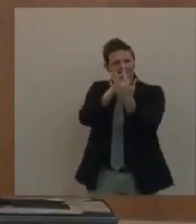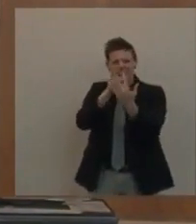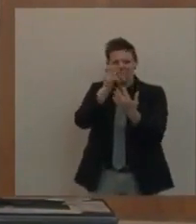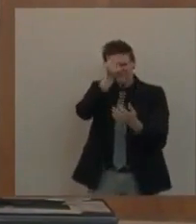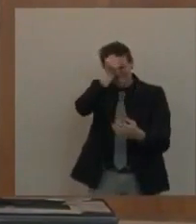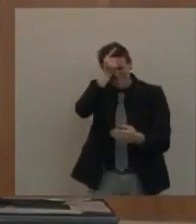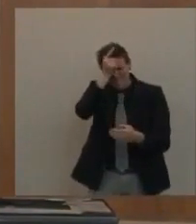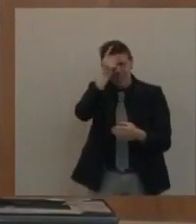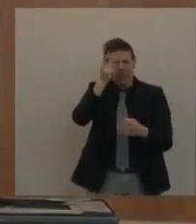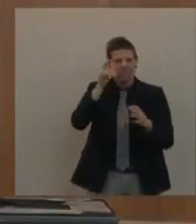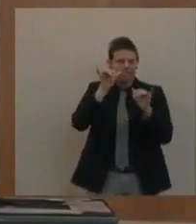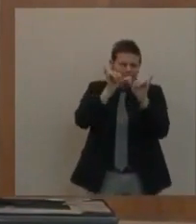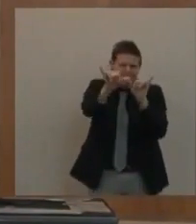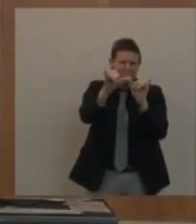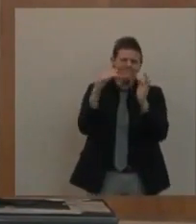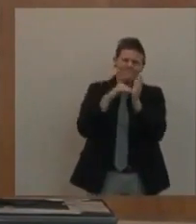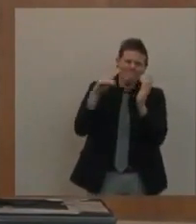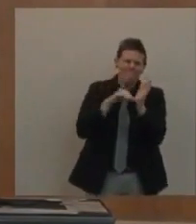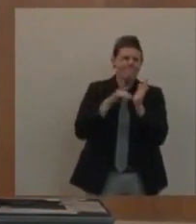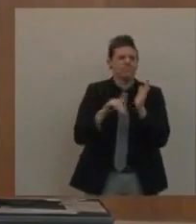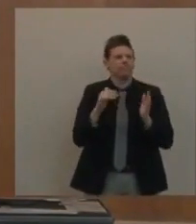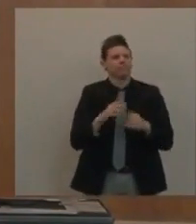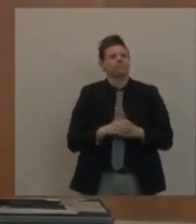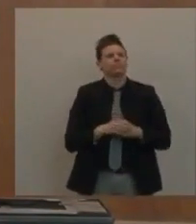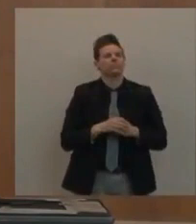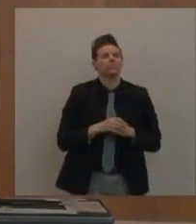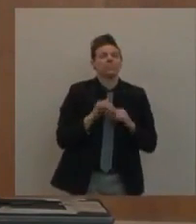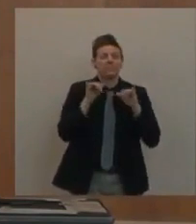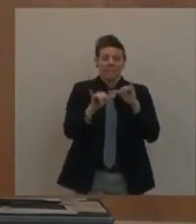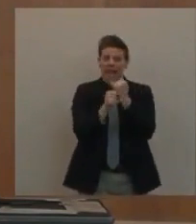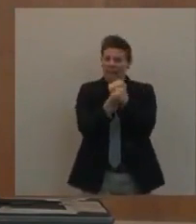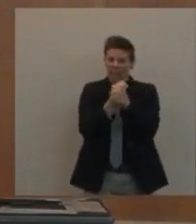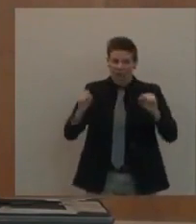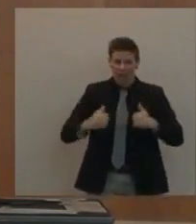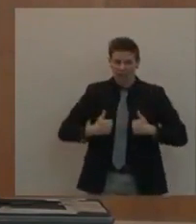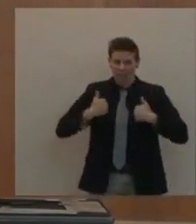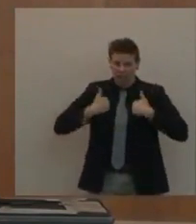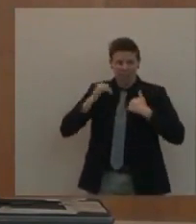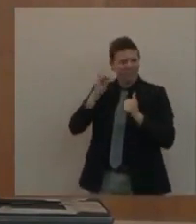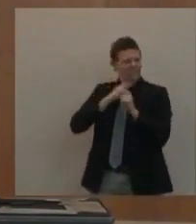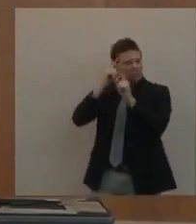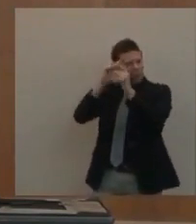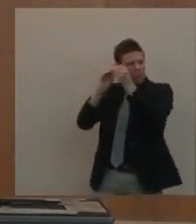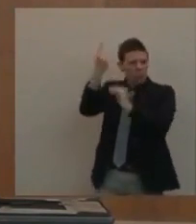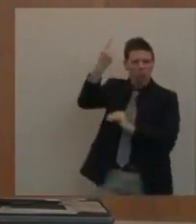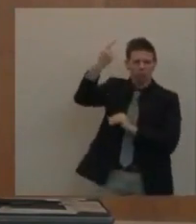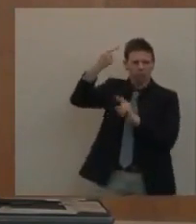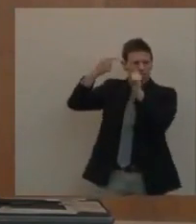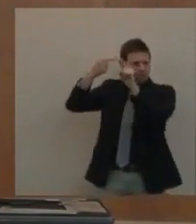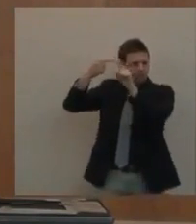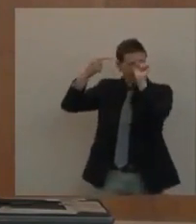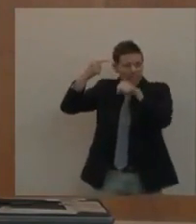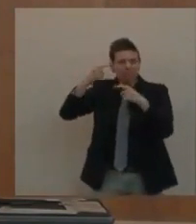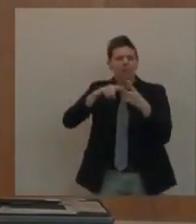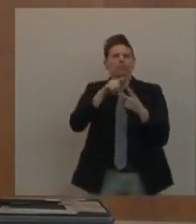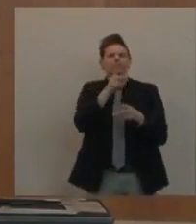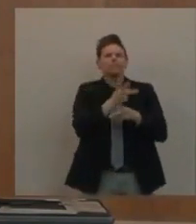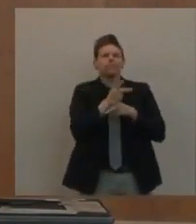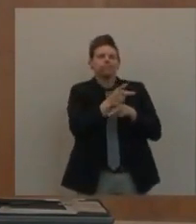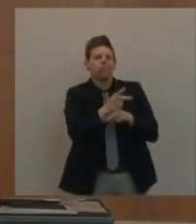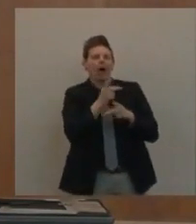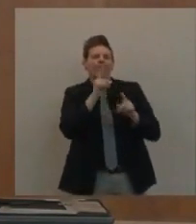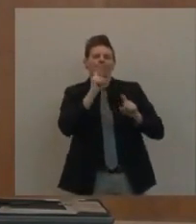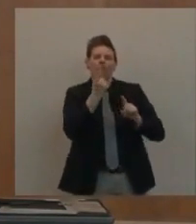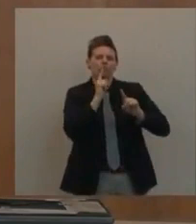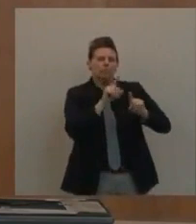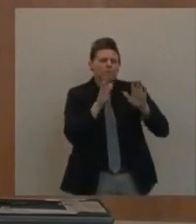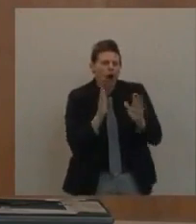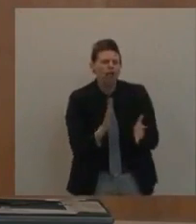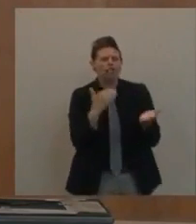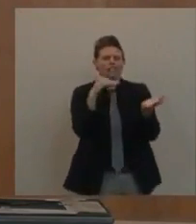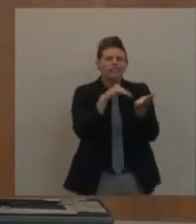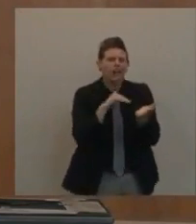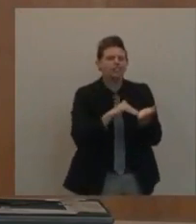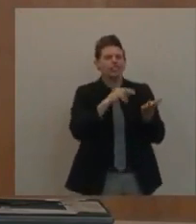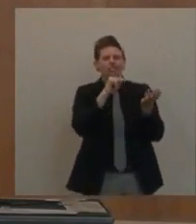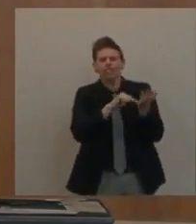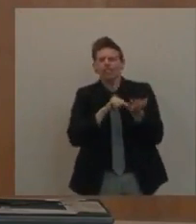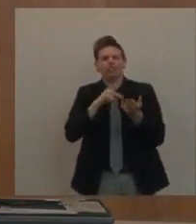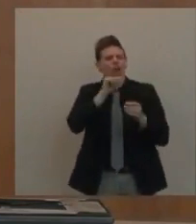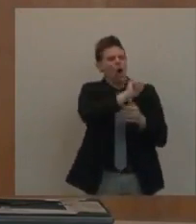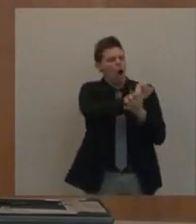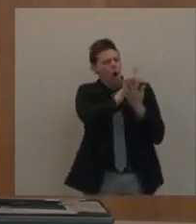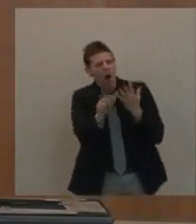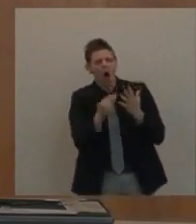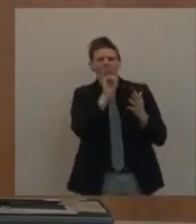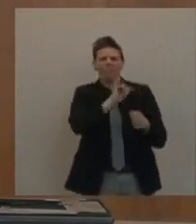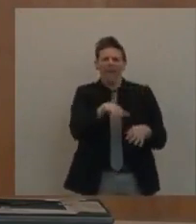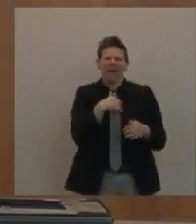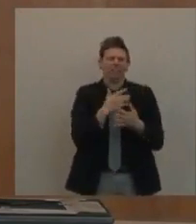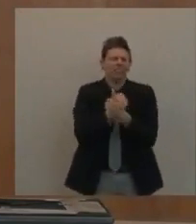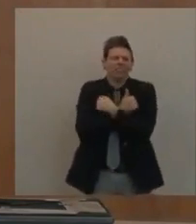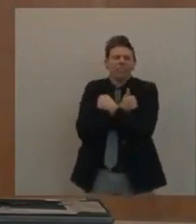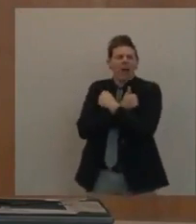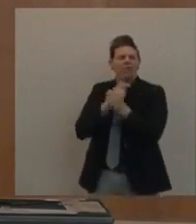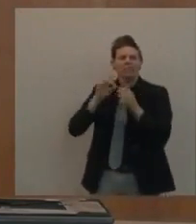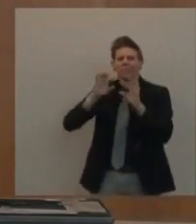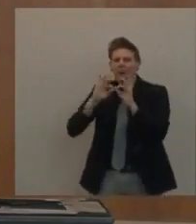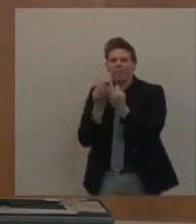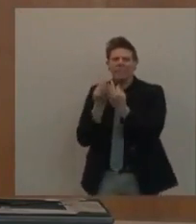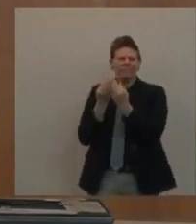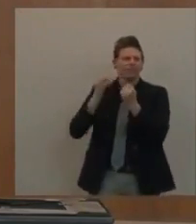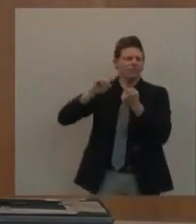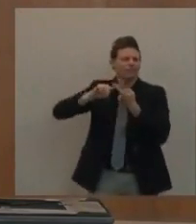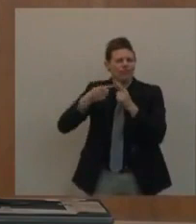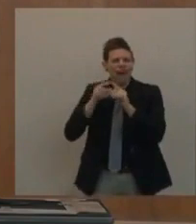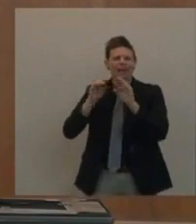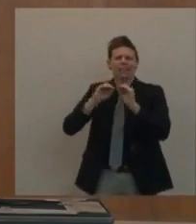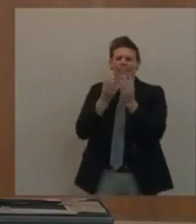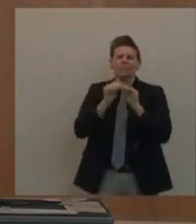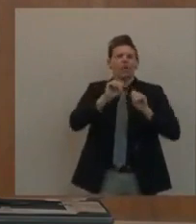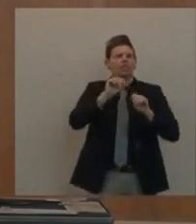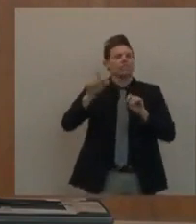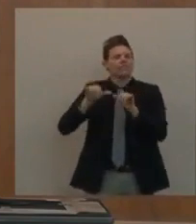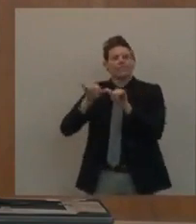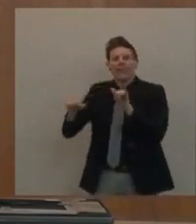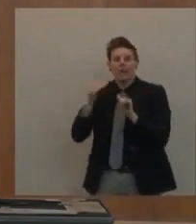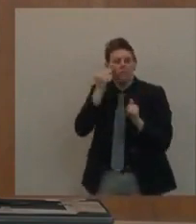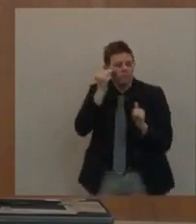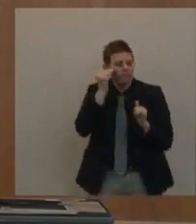I THINK WE CONTINUE, I KNOW WE DO, TO REALLY HIT HARD THAT THE ONLY WAY THAT WE SAVE LIVES, AND THOSE LIVES ARE HEALTH-CARE WORKERS, FIRST RESPONDERS, ANY NUMBER OF INDIVIDUALS, IN